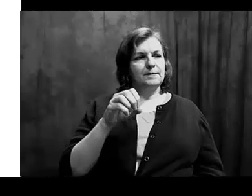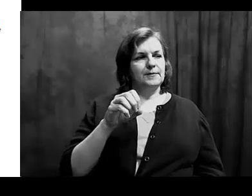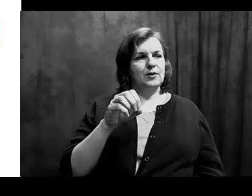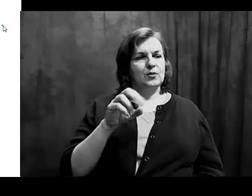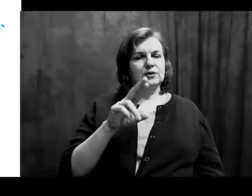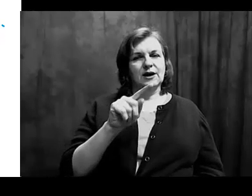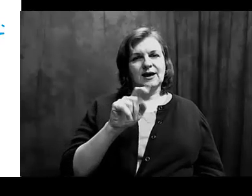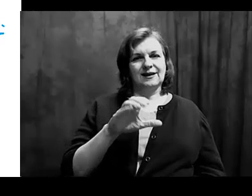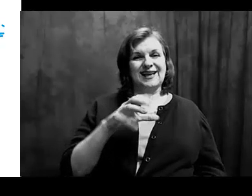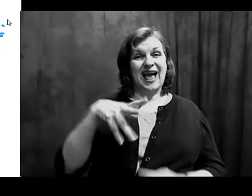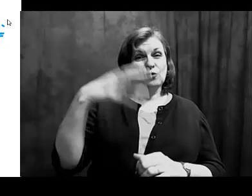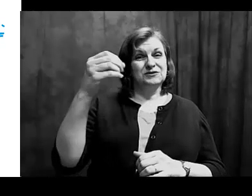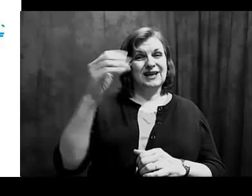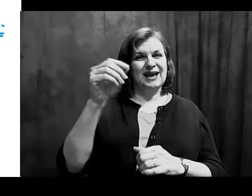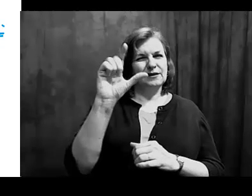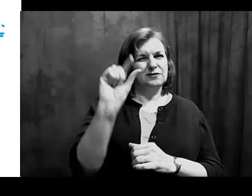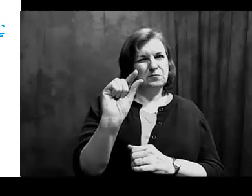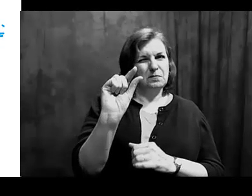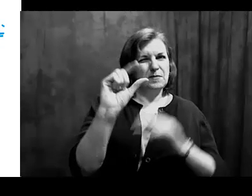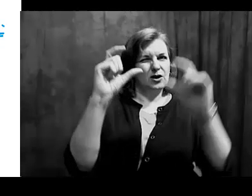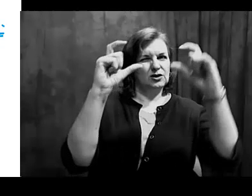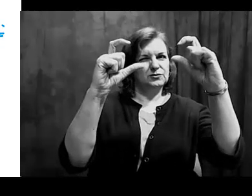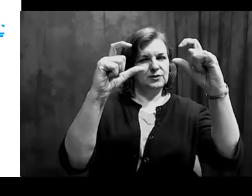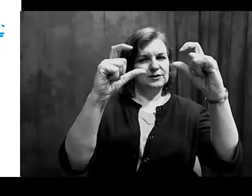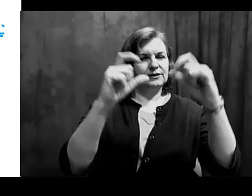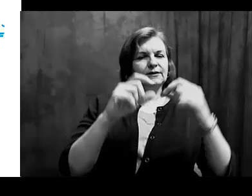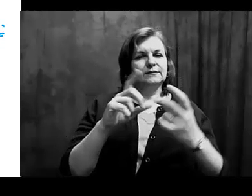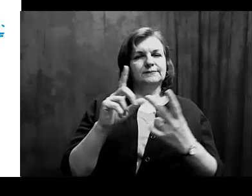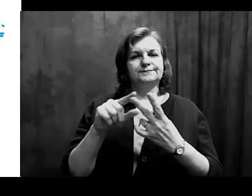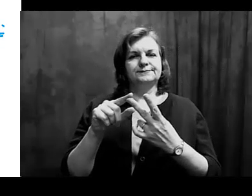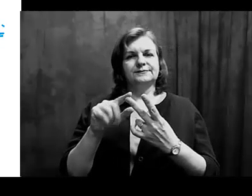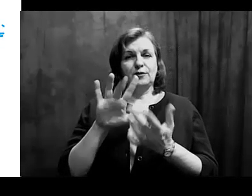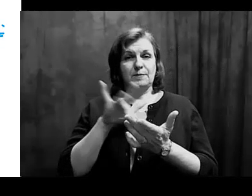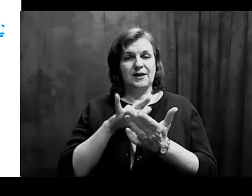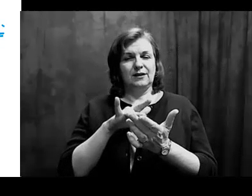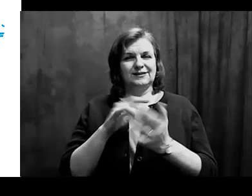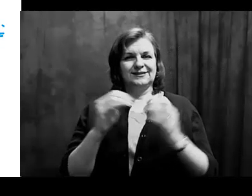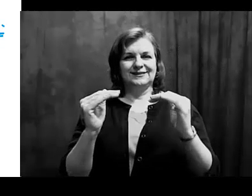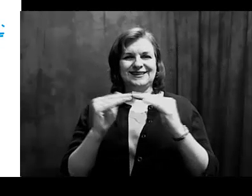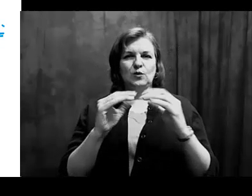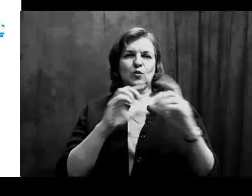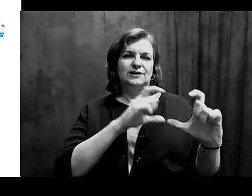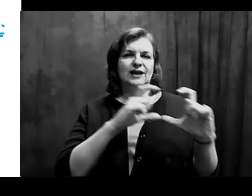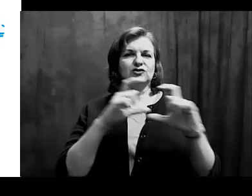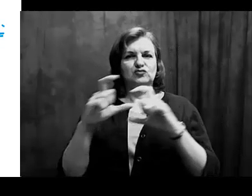not the cell wall!! the cell wall is all structural!! there's no